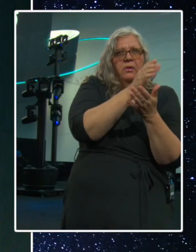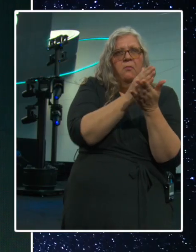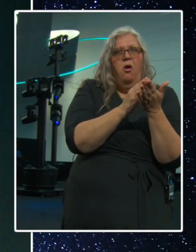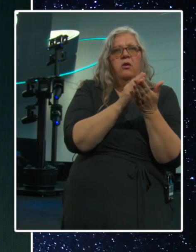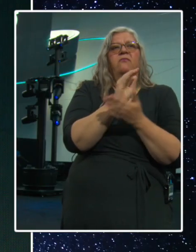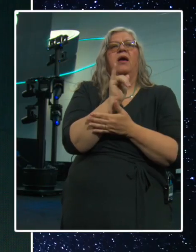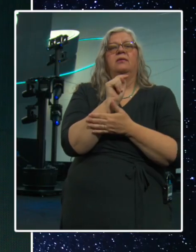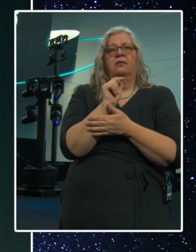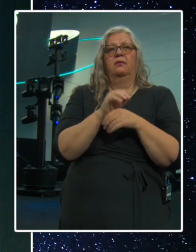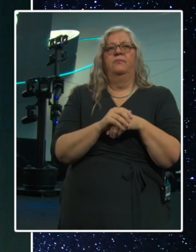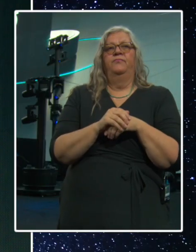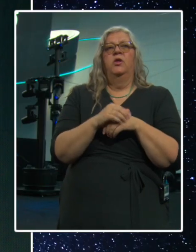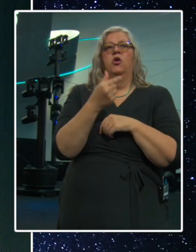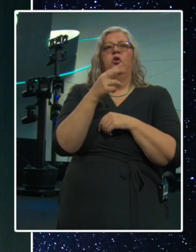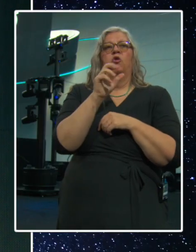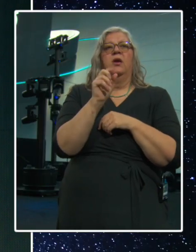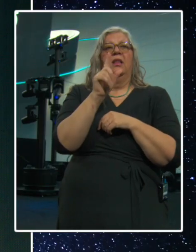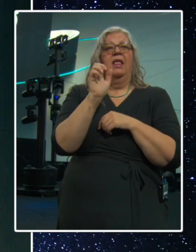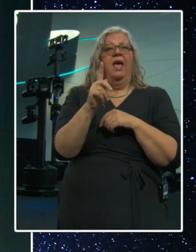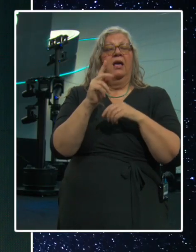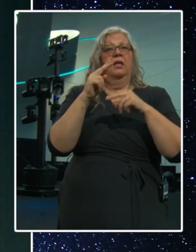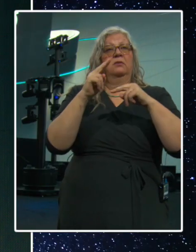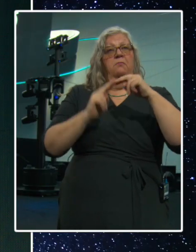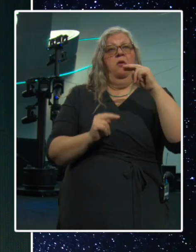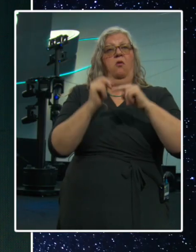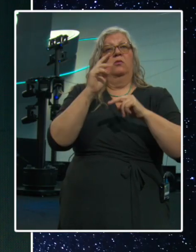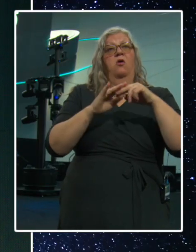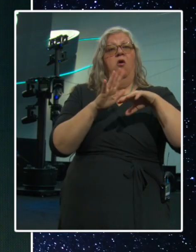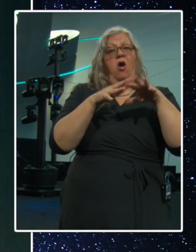GreenLake Intelligence is built on a mesh of intelligent agents